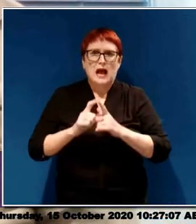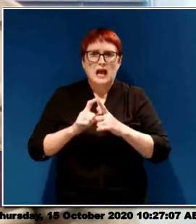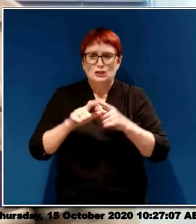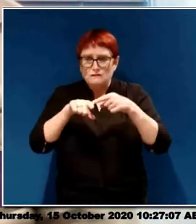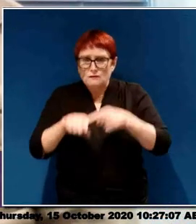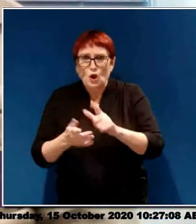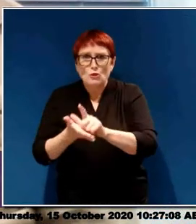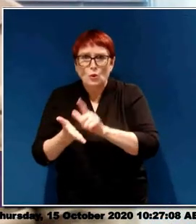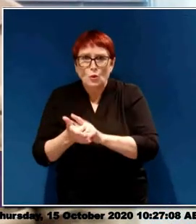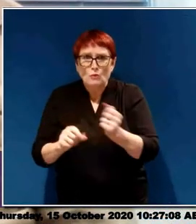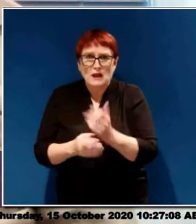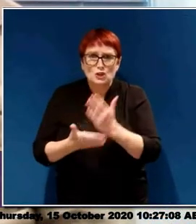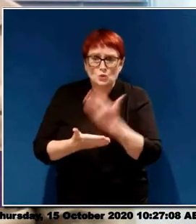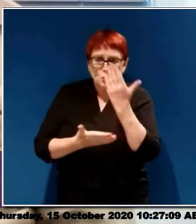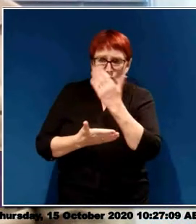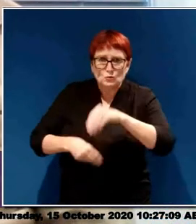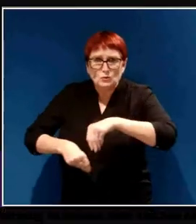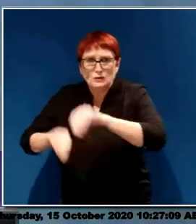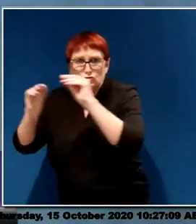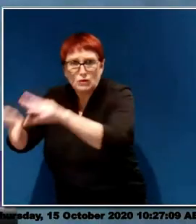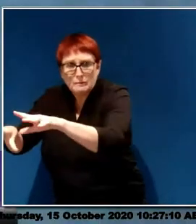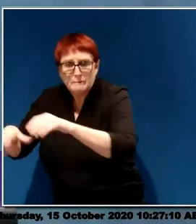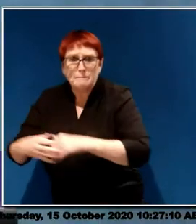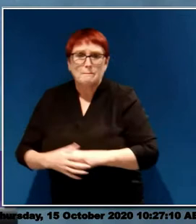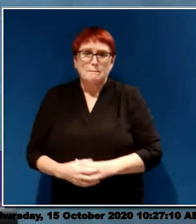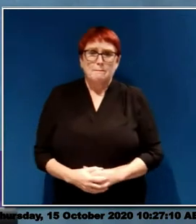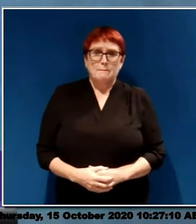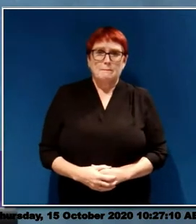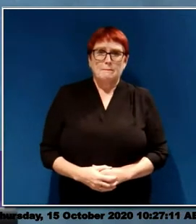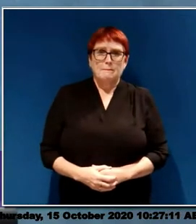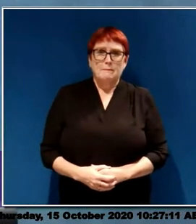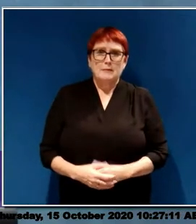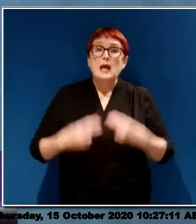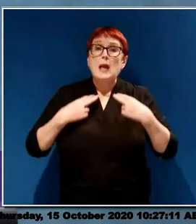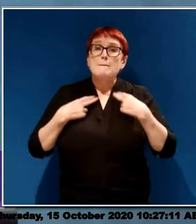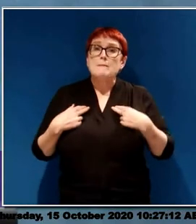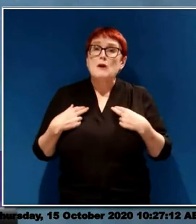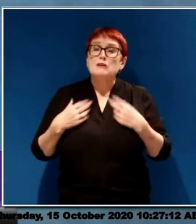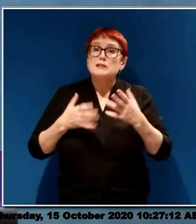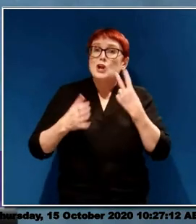And only two years earlier he was up at 7.00 am sitting with his bag at the door.